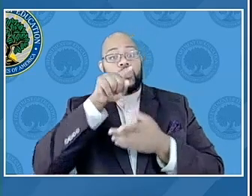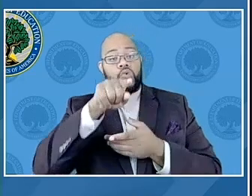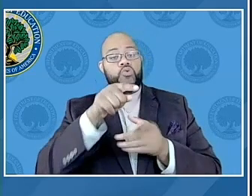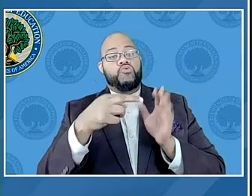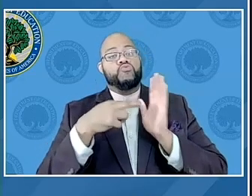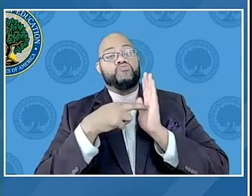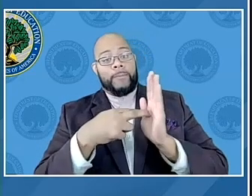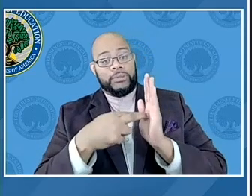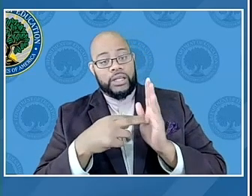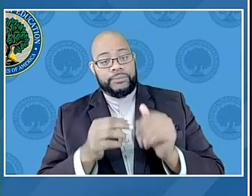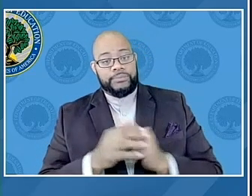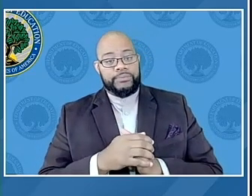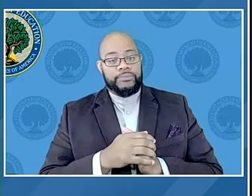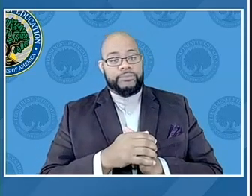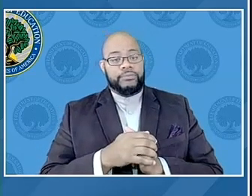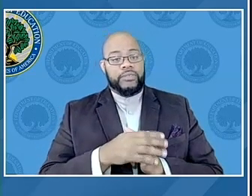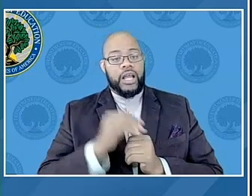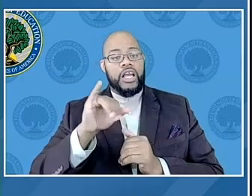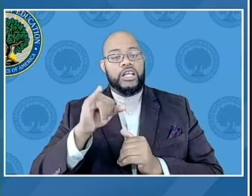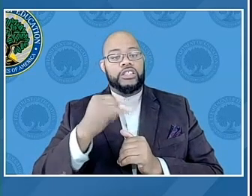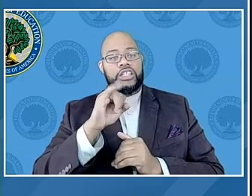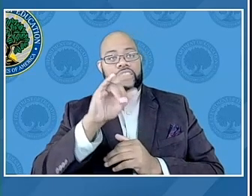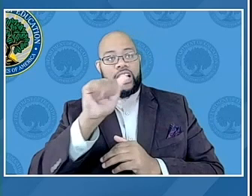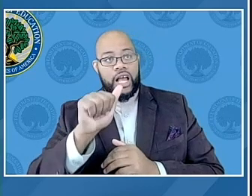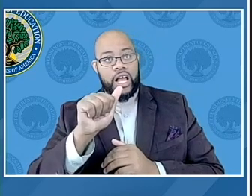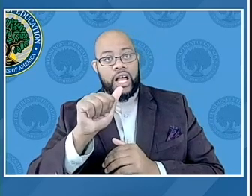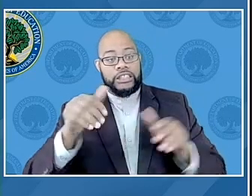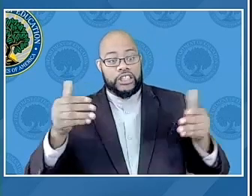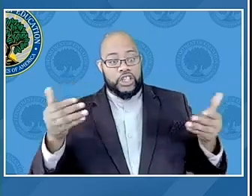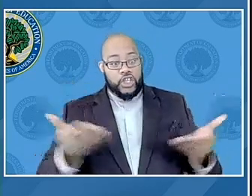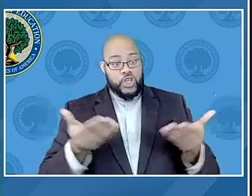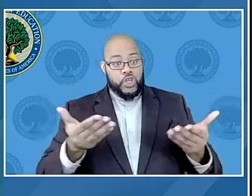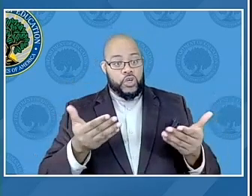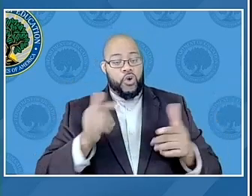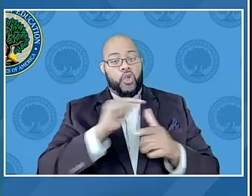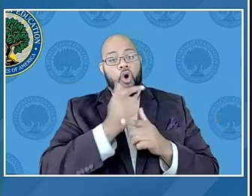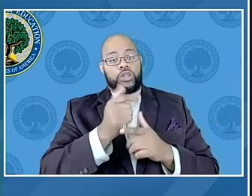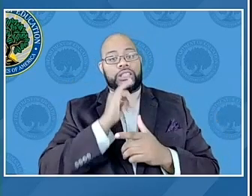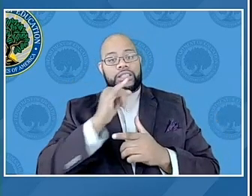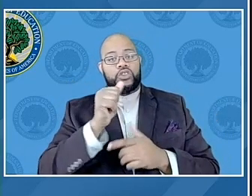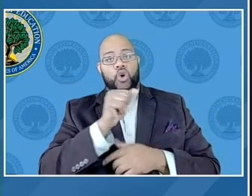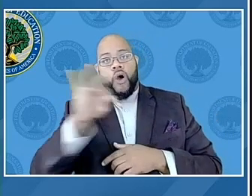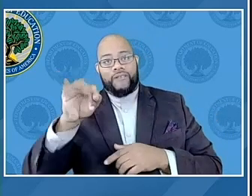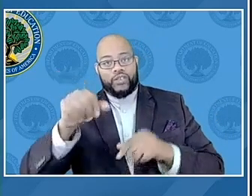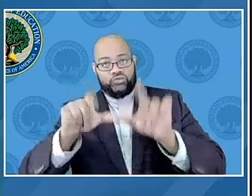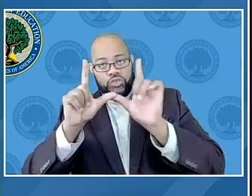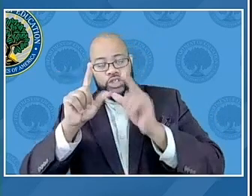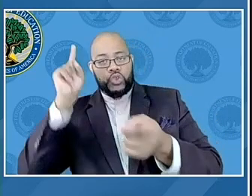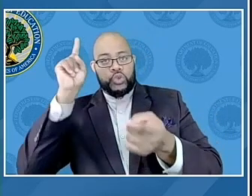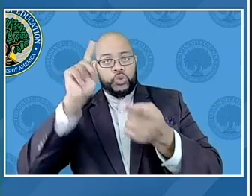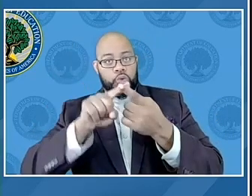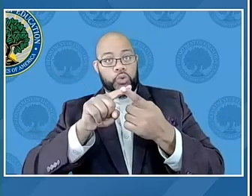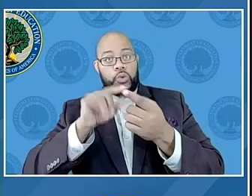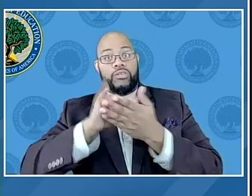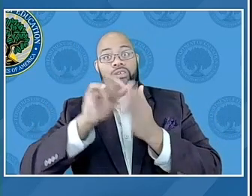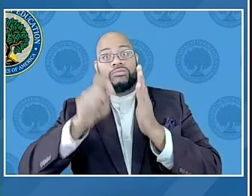And since Jessica is present, the alternate is off screen until such time that you feel you want to switch. So if you could turn your-